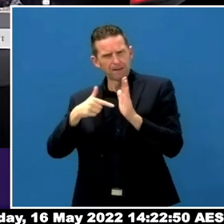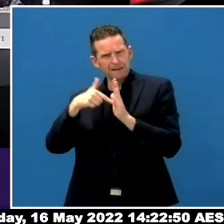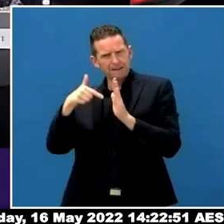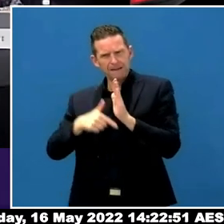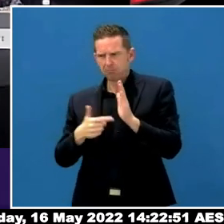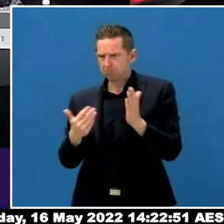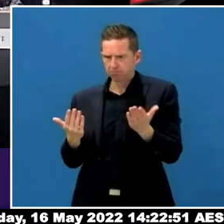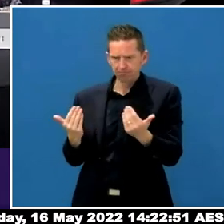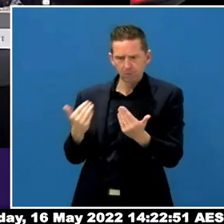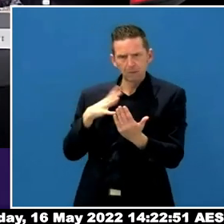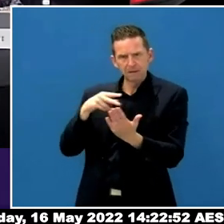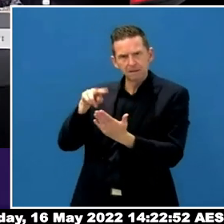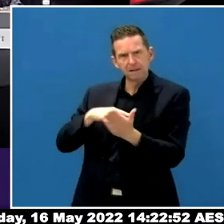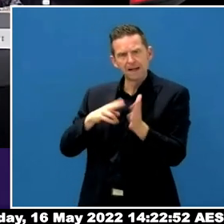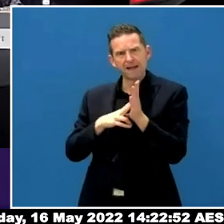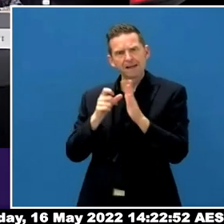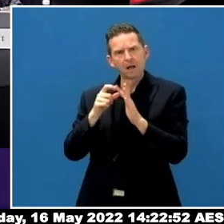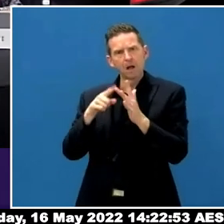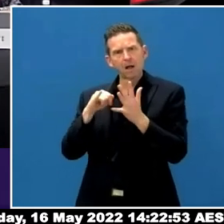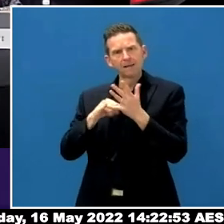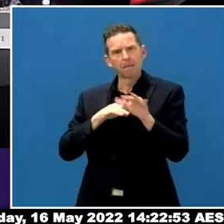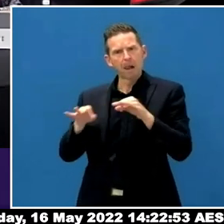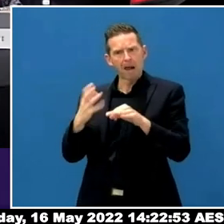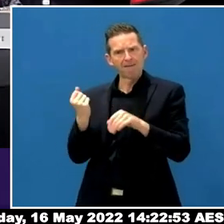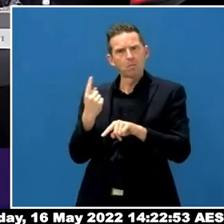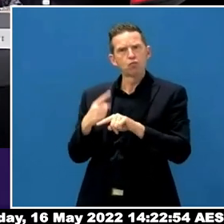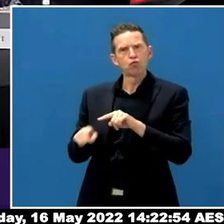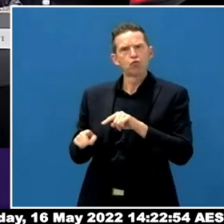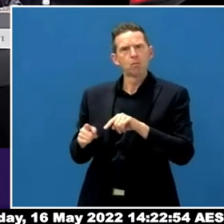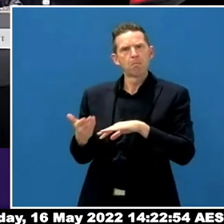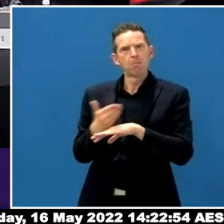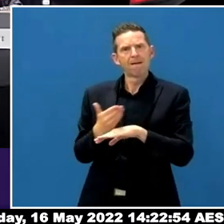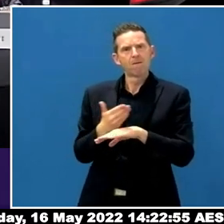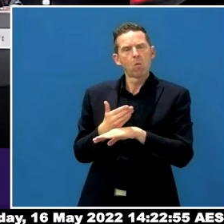presumably was in the vicinity of 60,000-odd. Perhaps it was different.